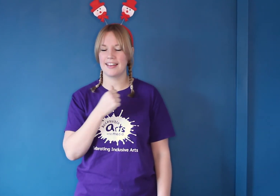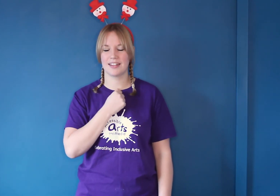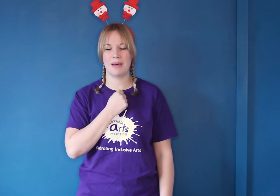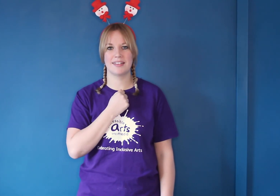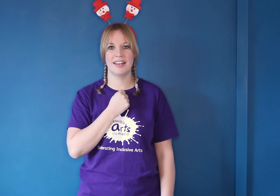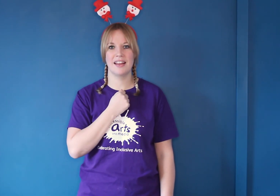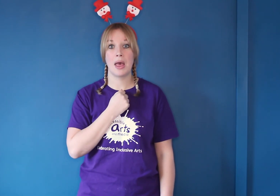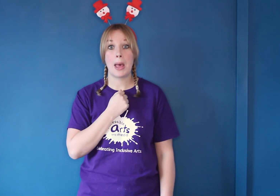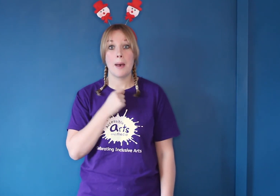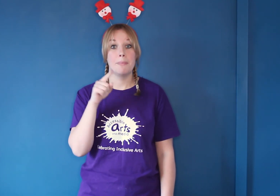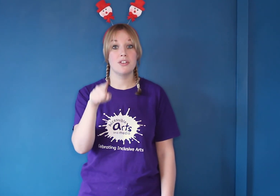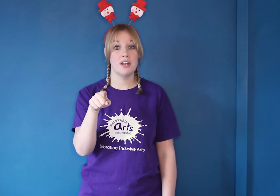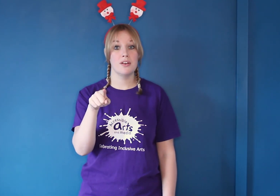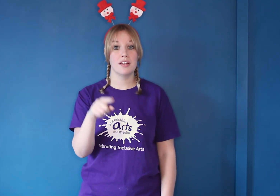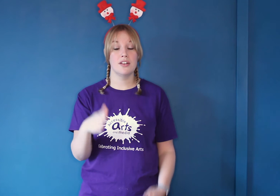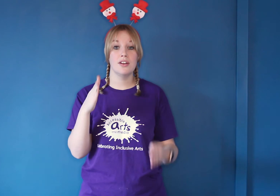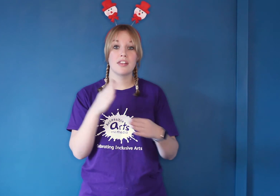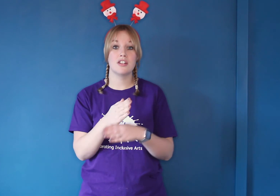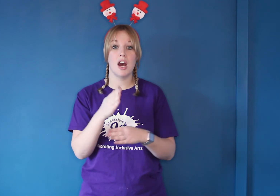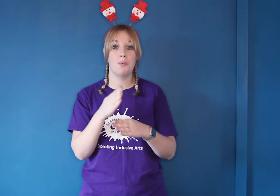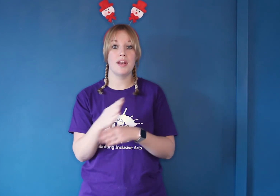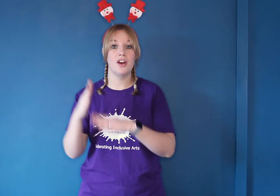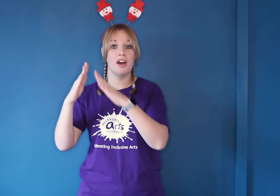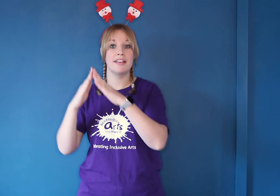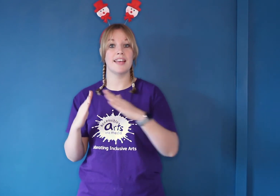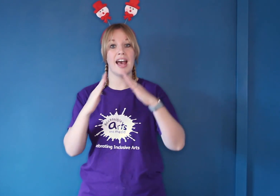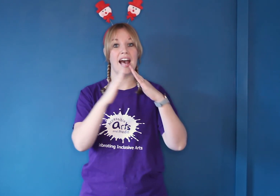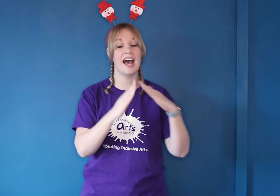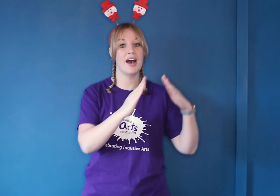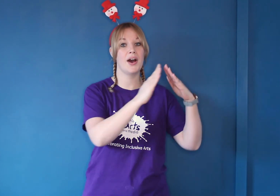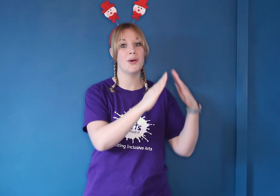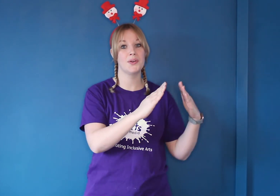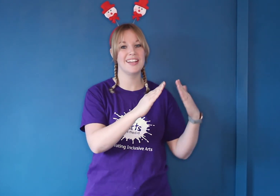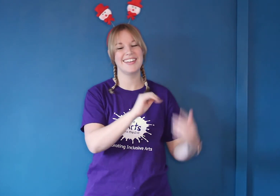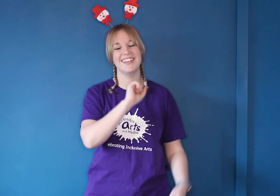Excellent my turn. But you can do the job when you’re in town.